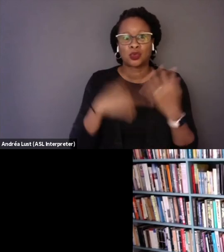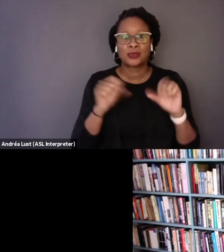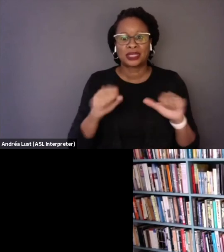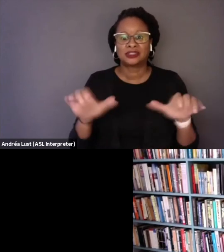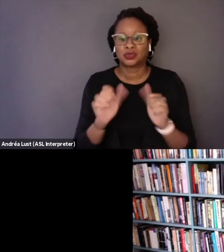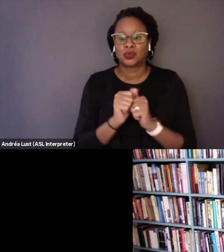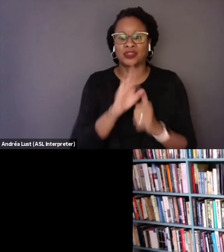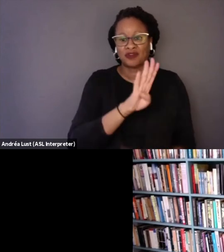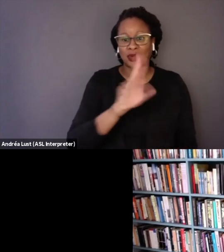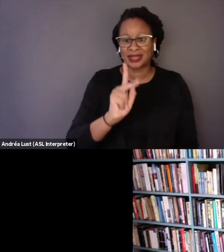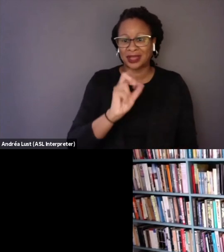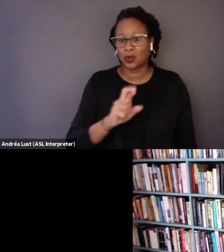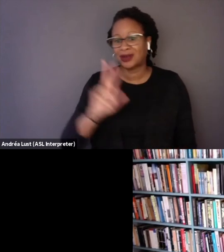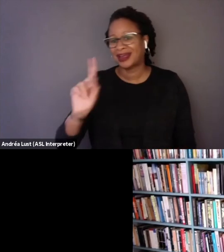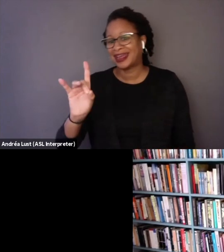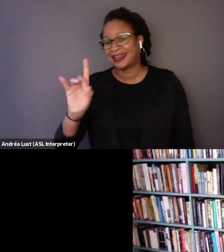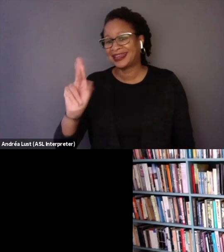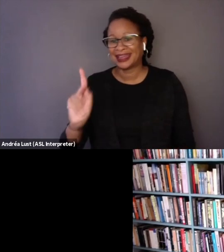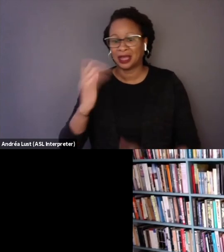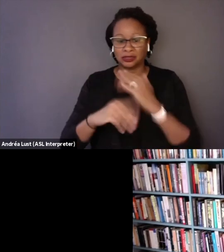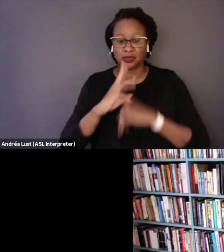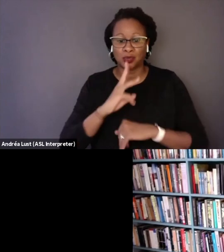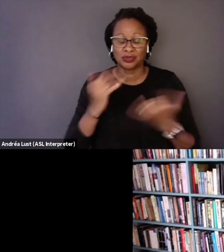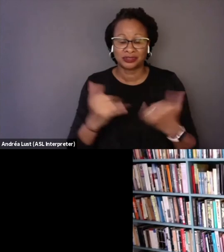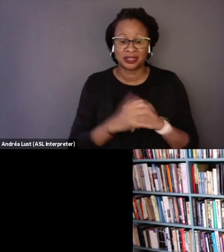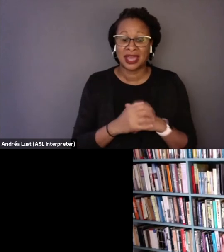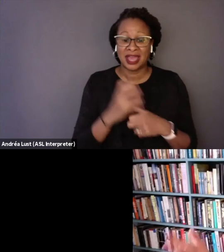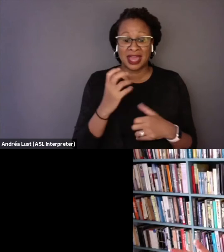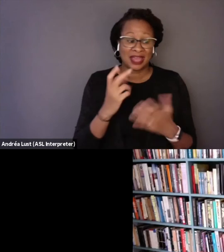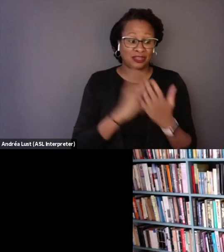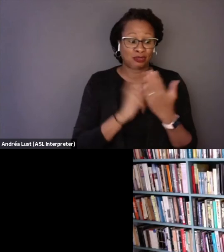And the show I believe is very hard to find because of issues around the estate,